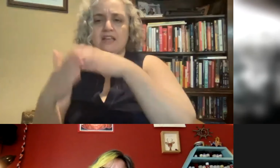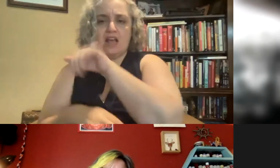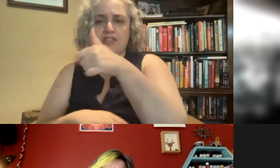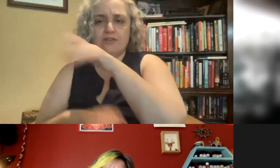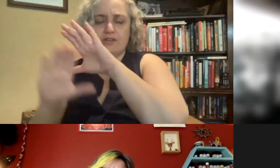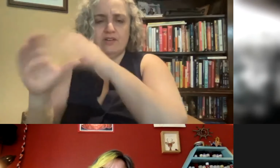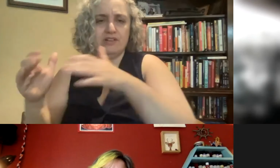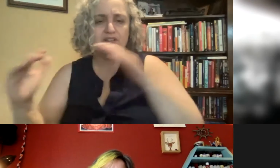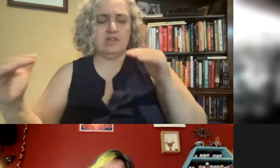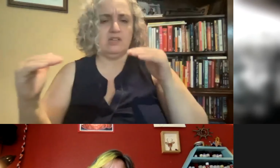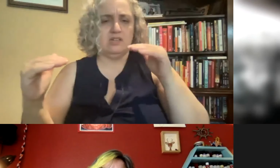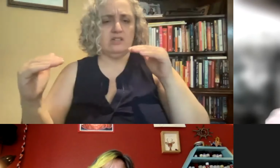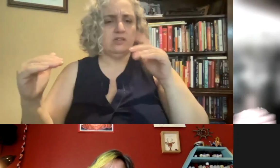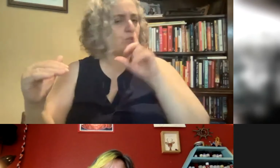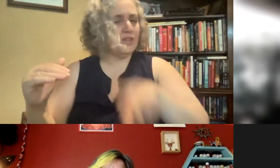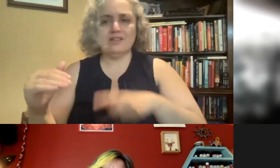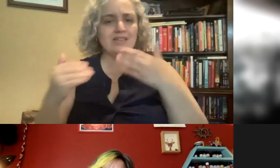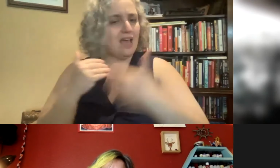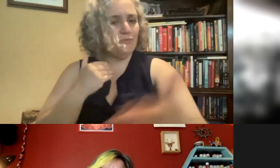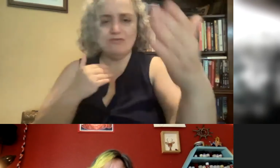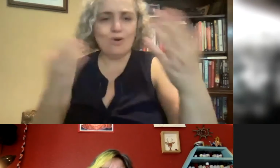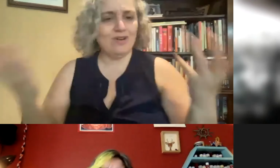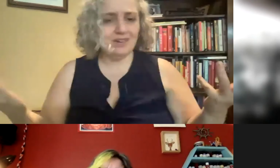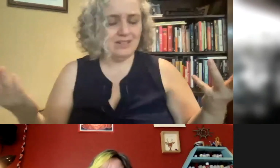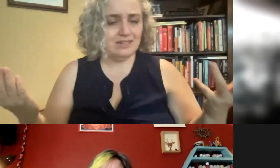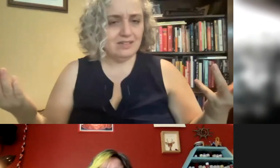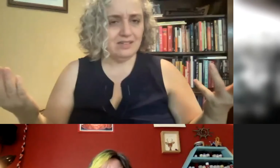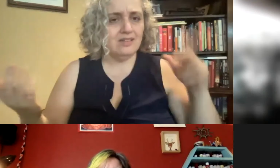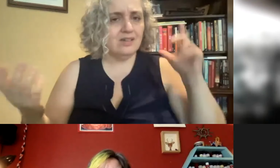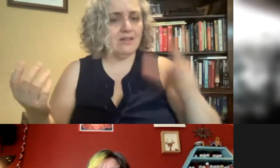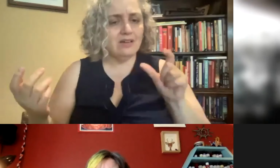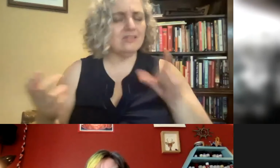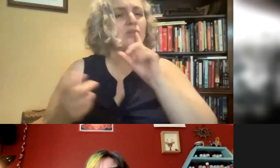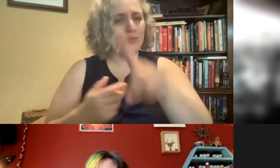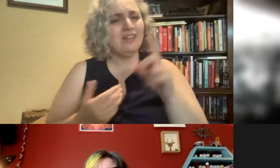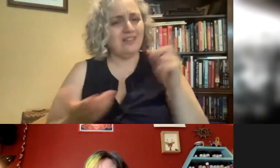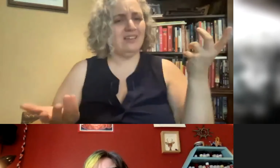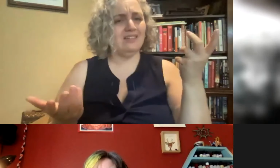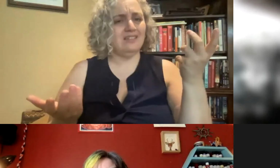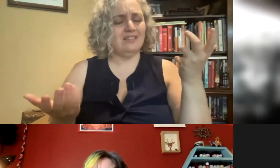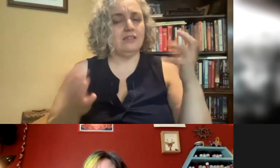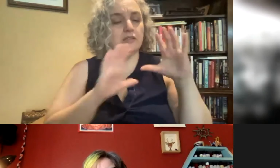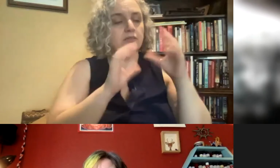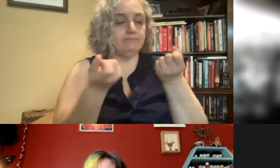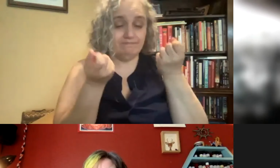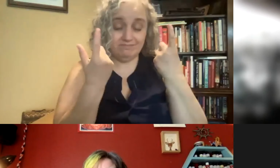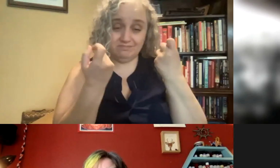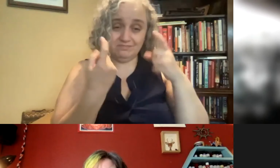we can't move forward. We are reducing what it is that we're defending,